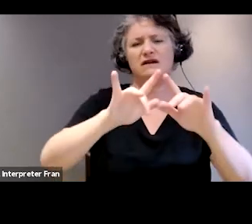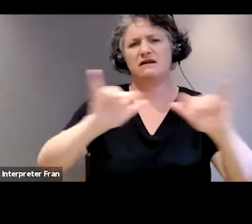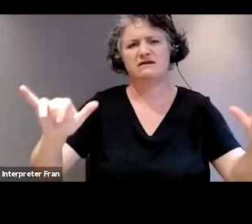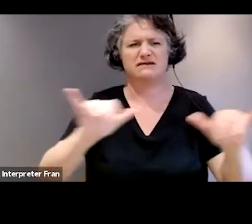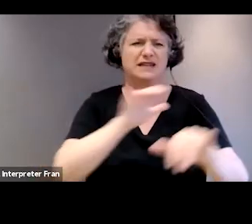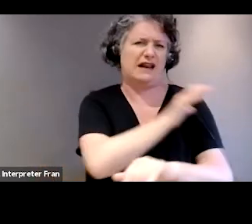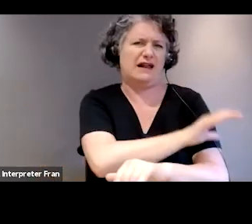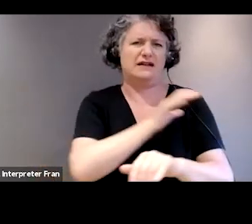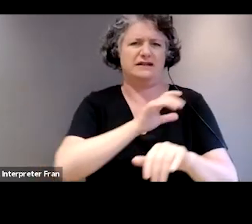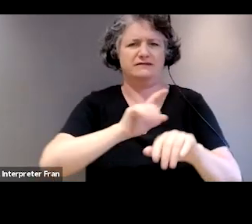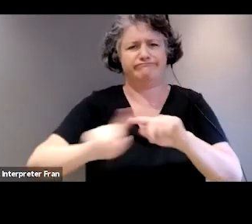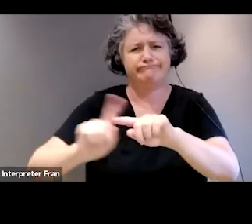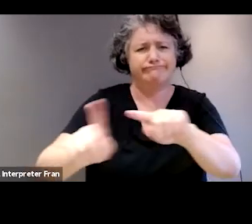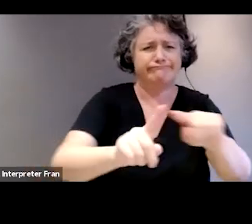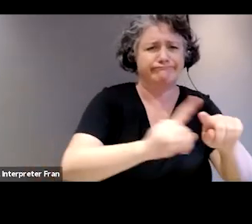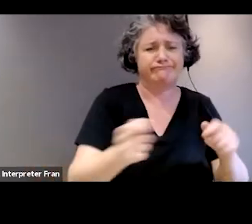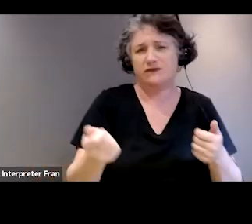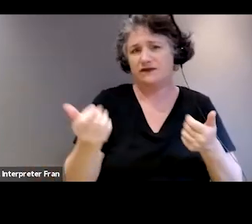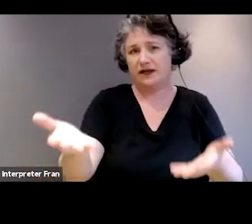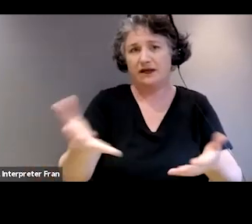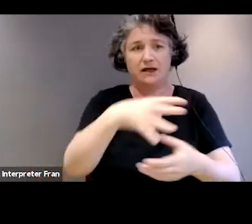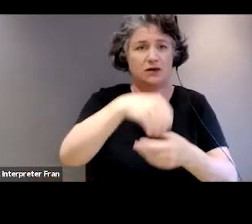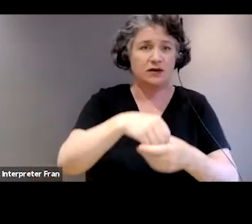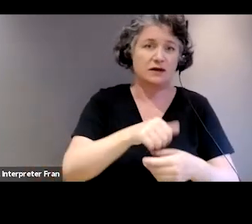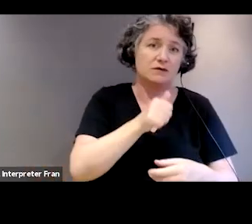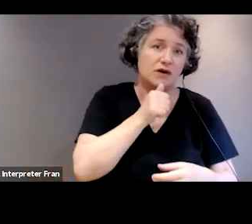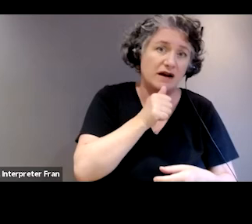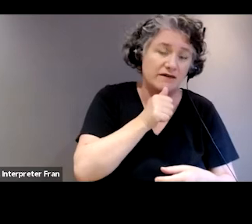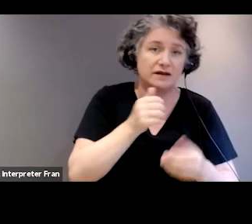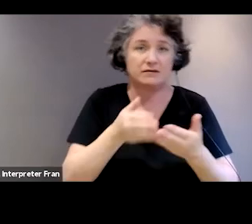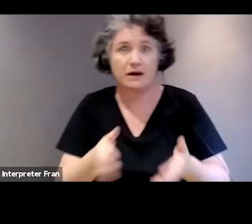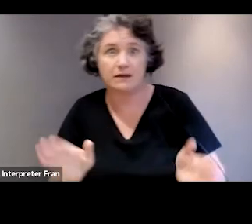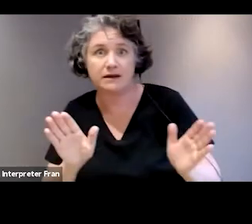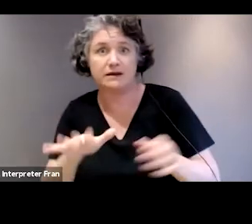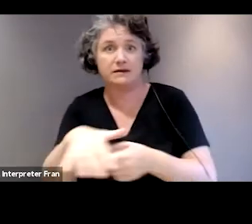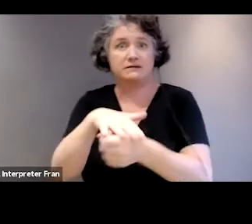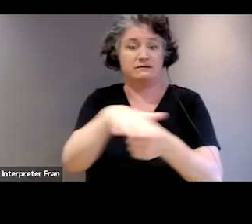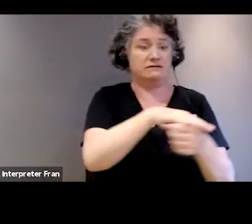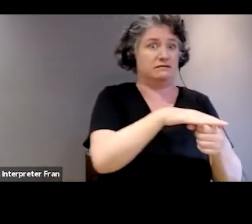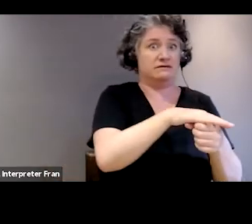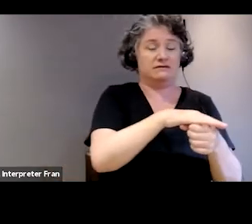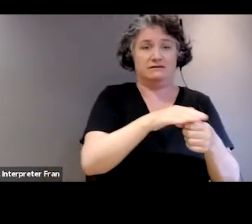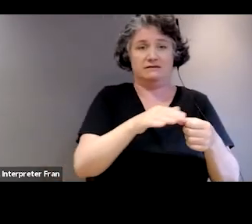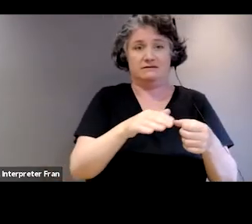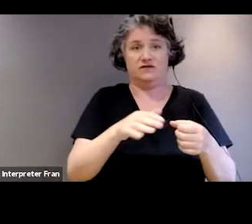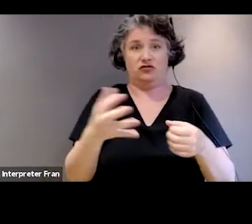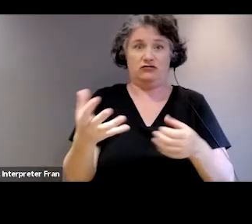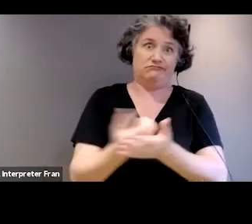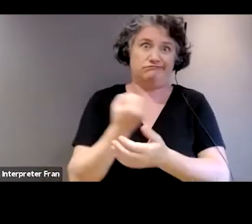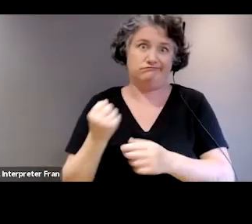A way for clinics that, for people with disabilities to indicate and make